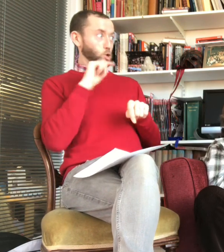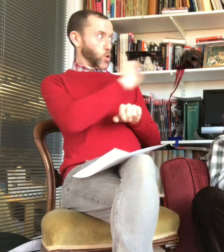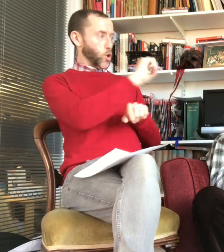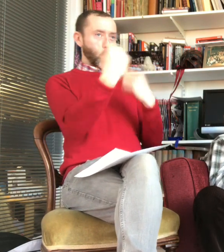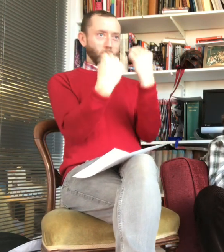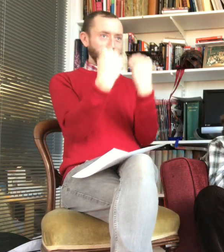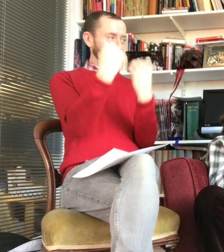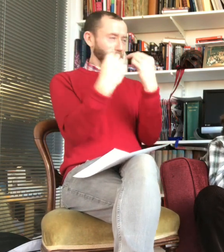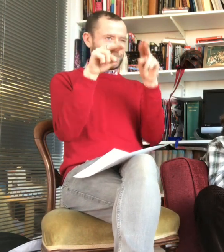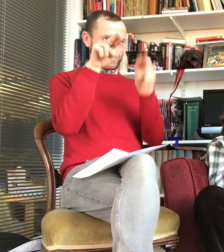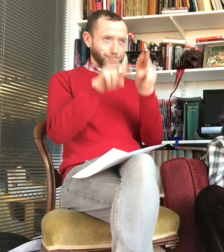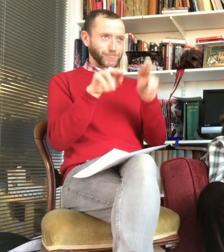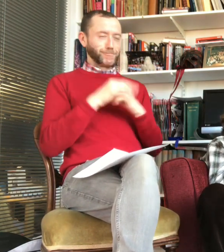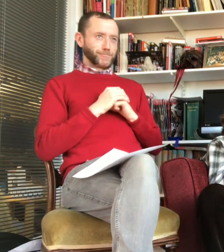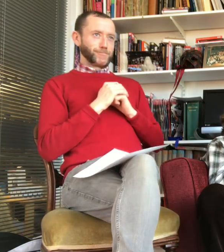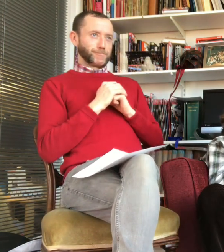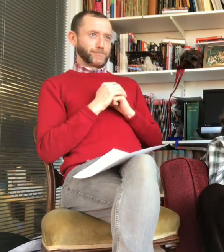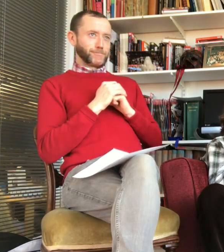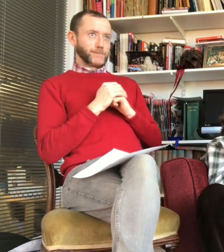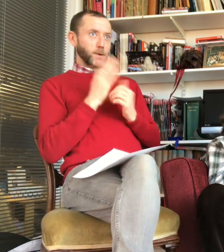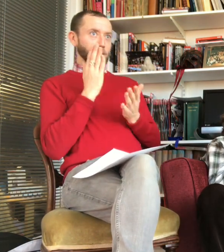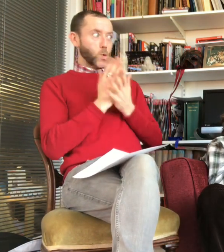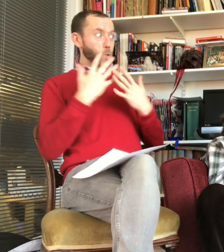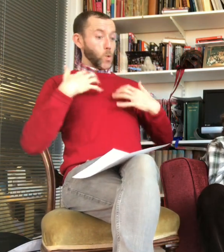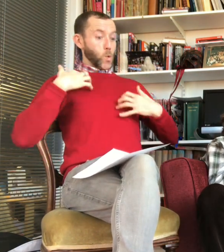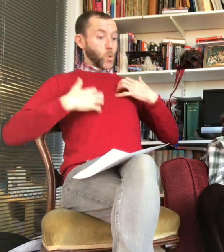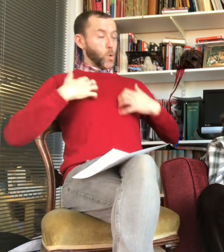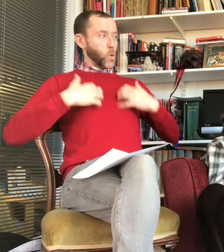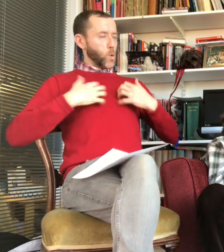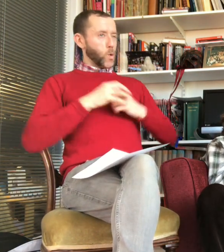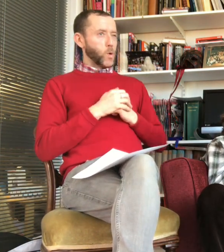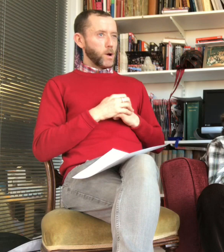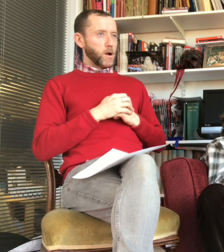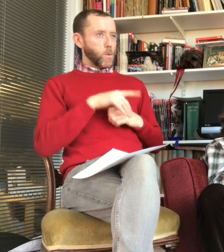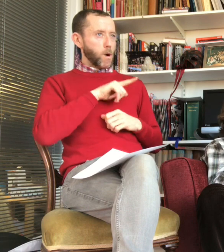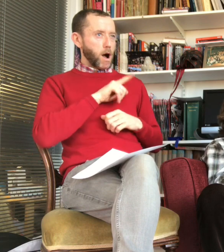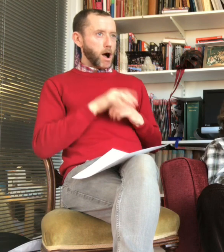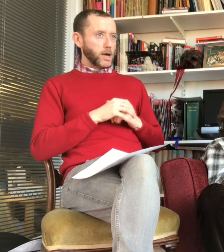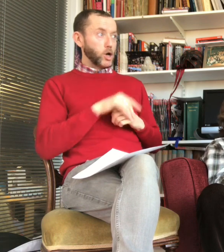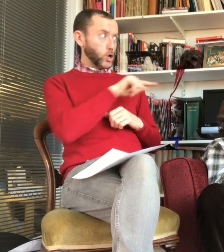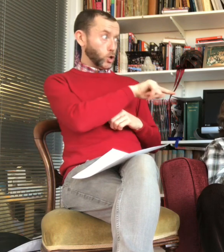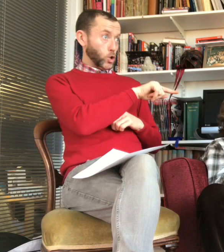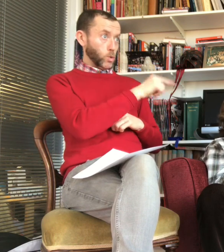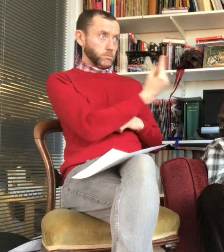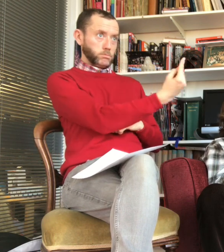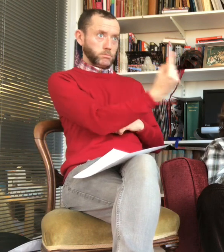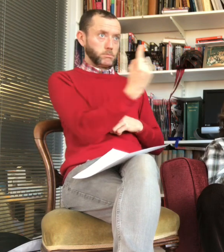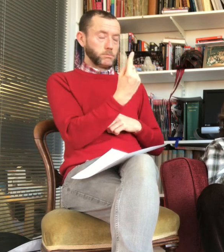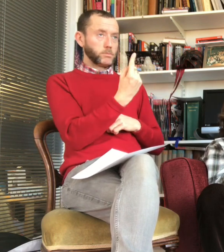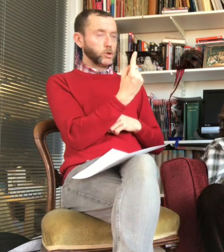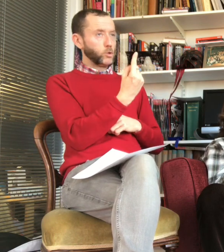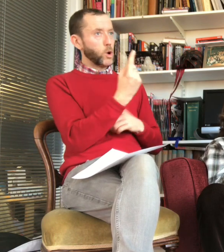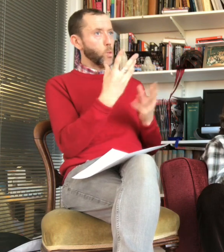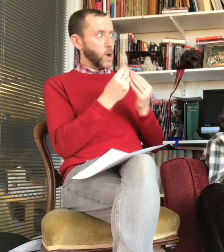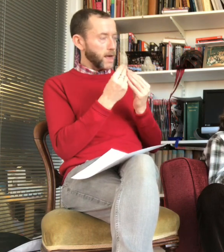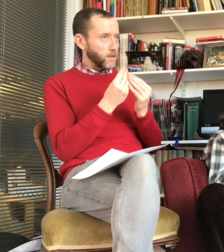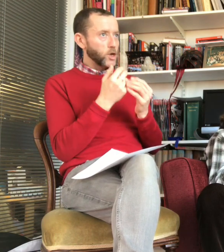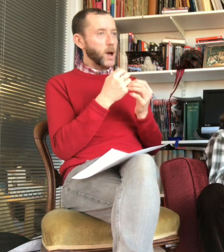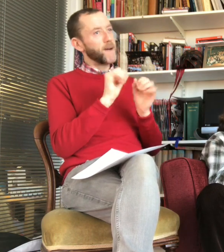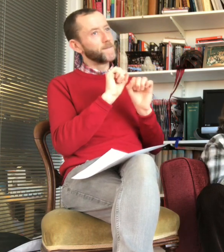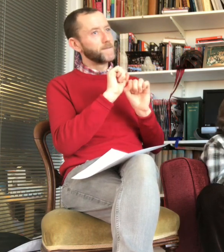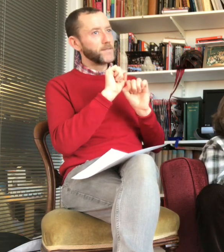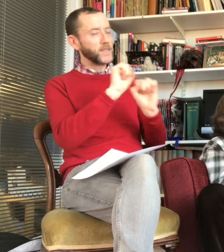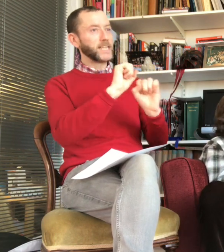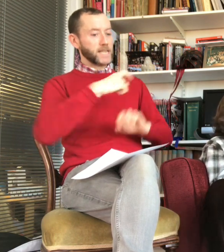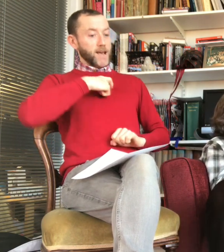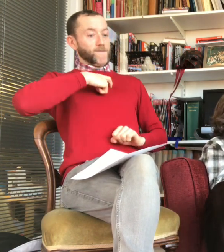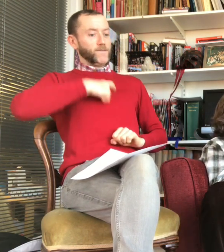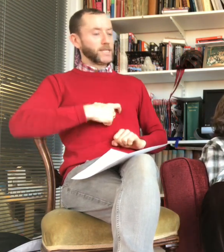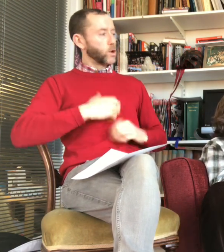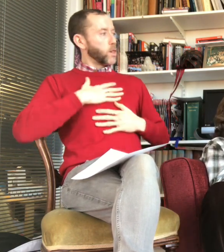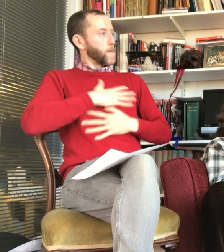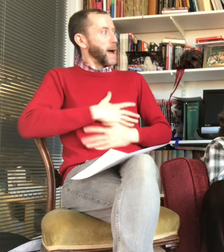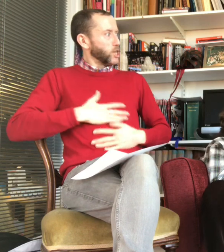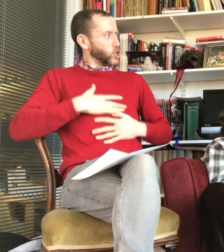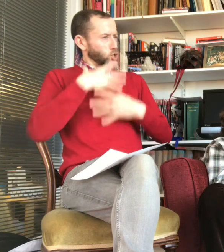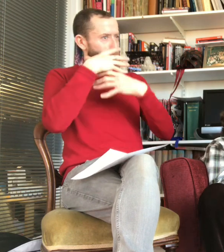that was really exciting, because you brought in this physical passion which